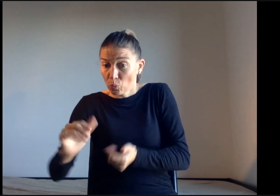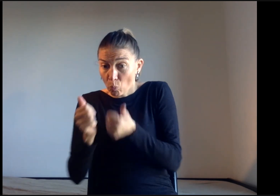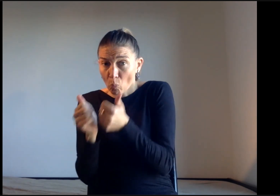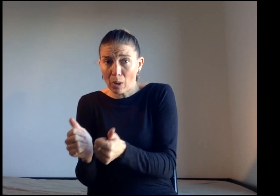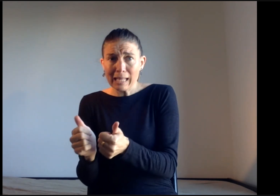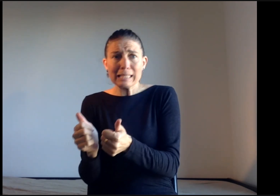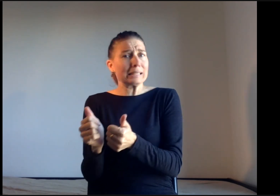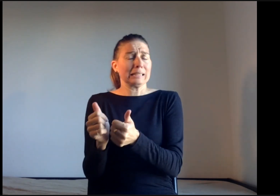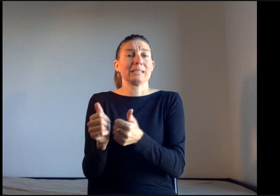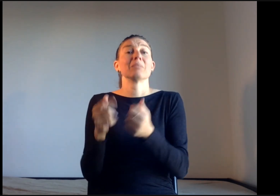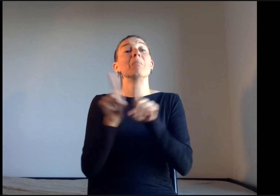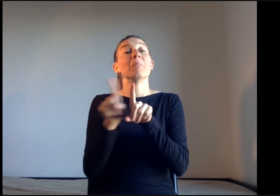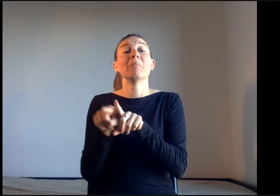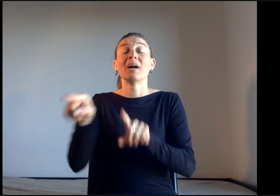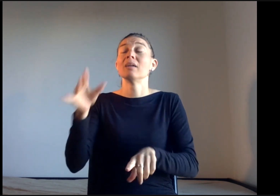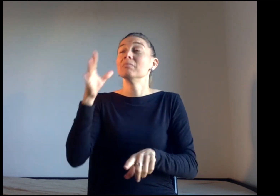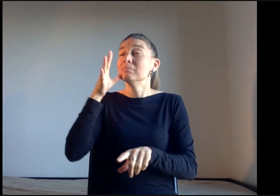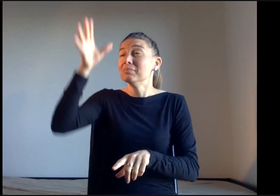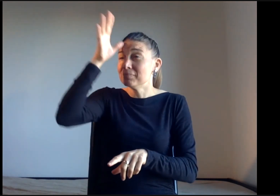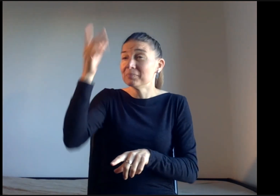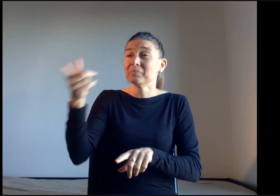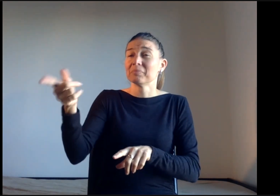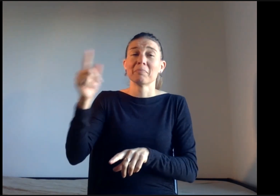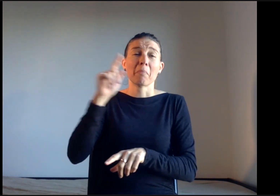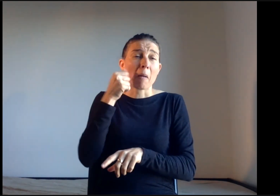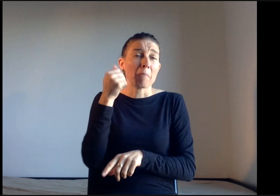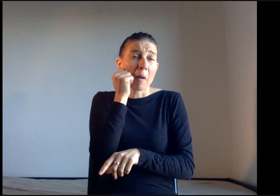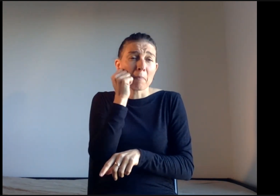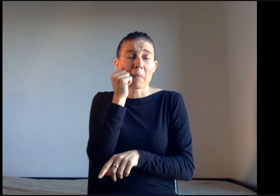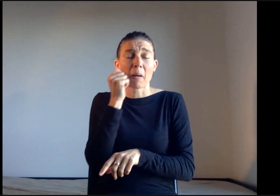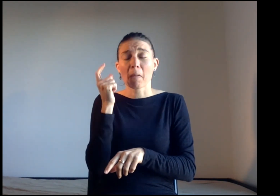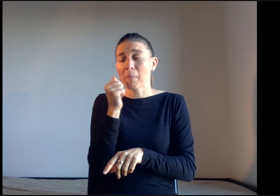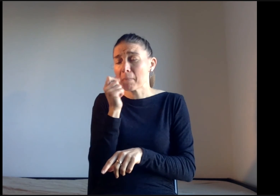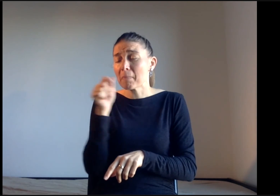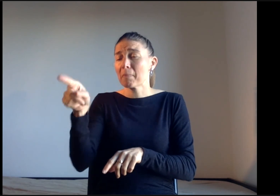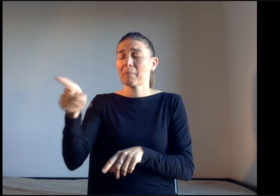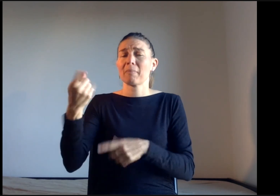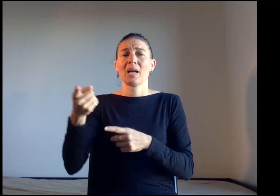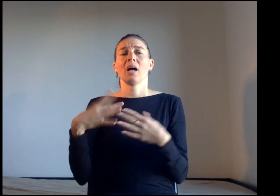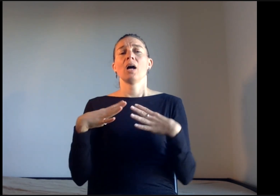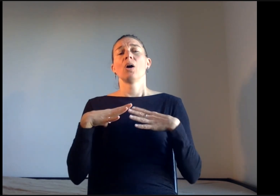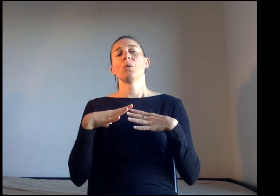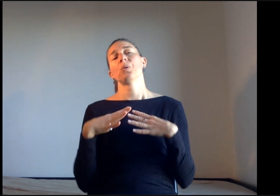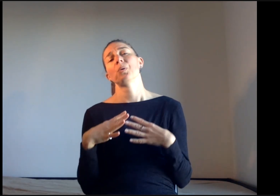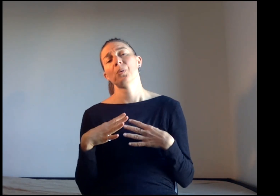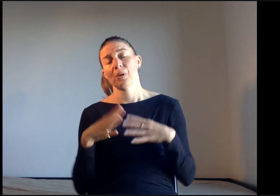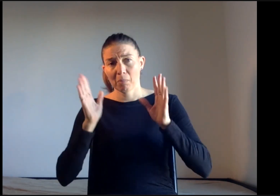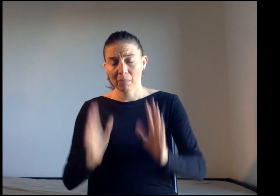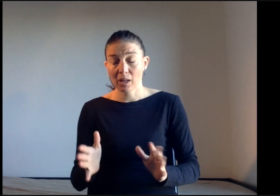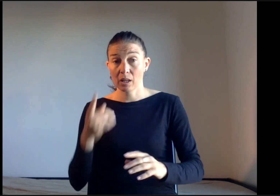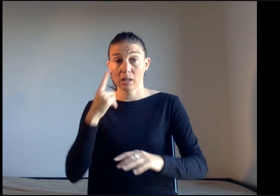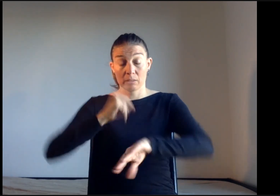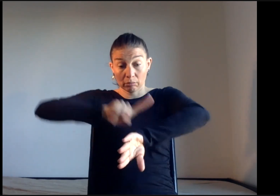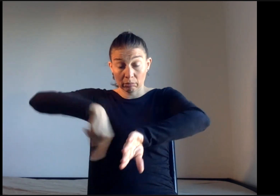They need flexible working arrangement and leaves in case they're working